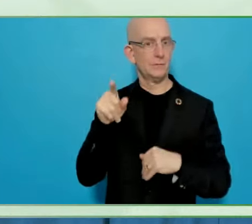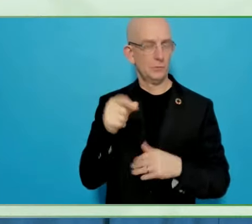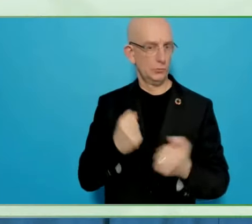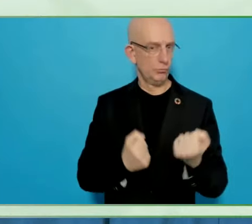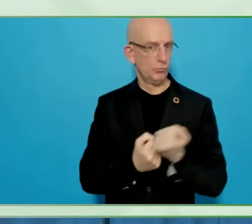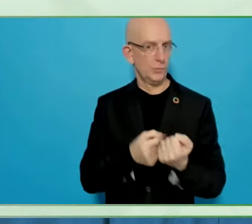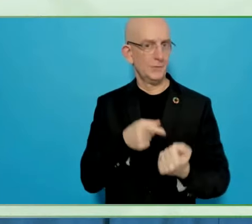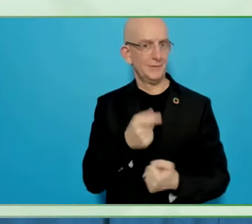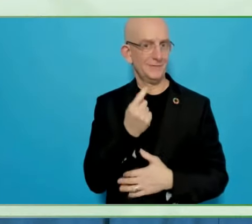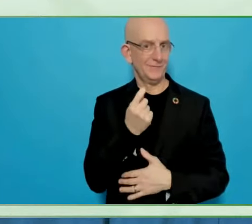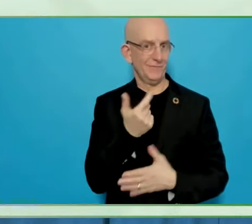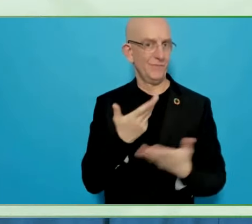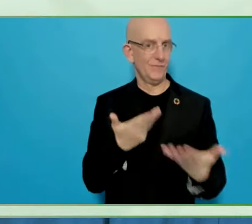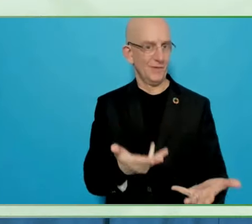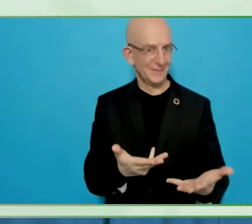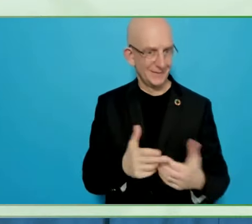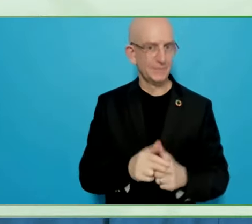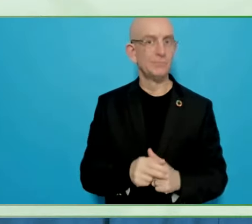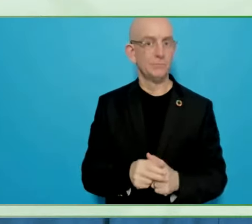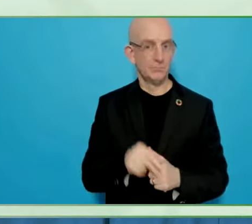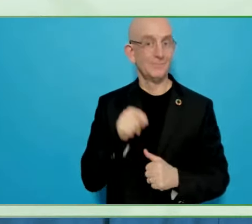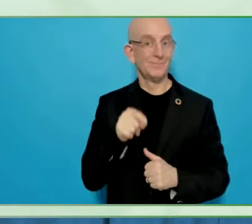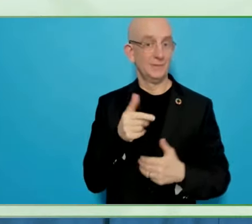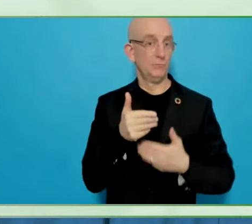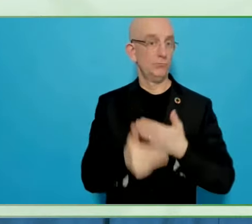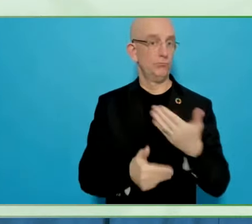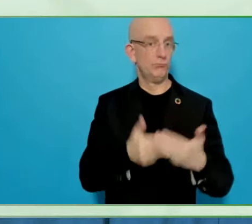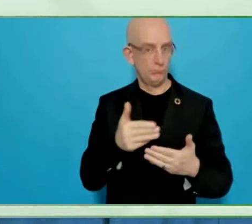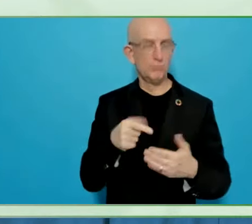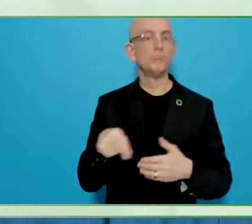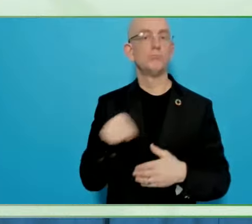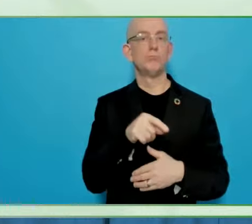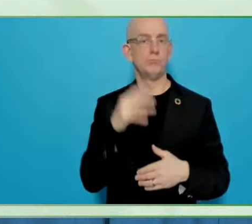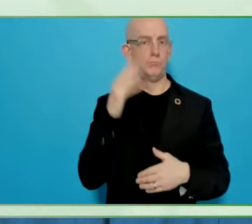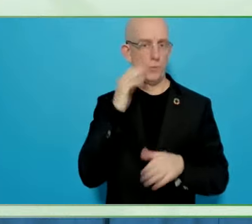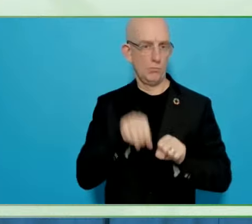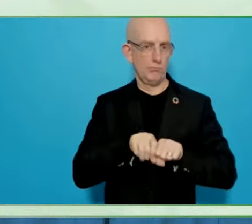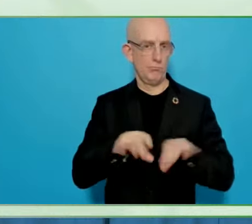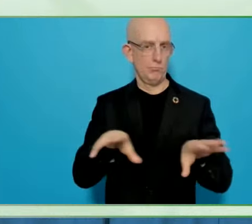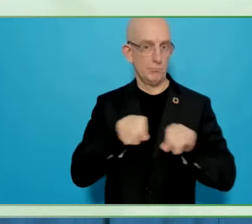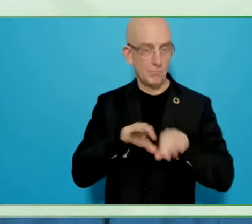there will be three existing standards in the area of ICT, built